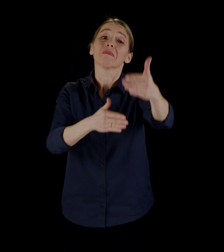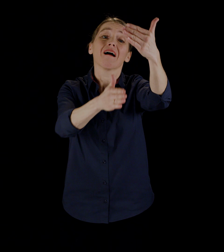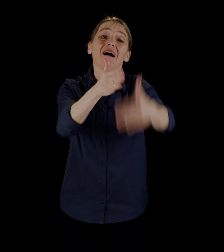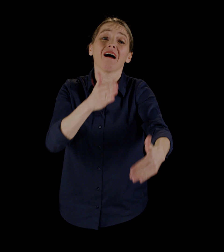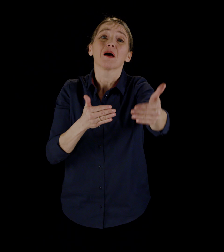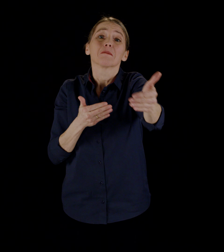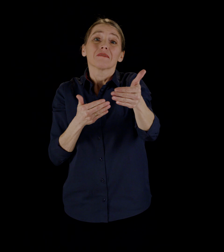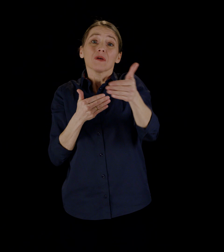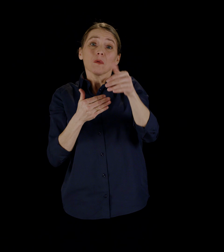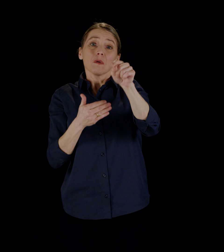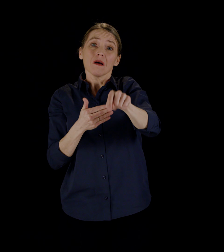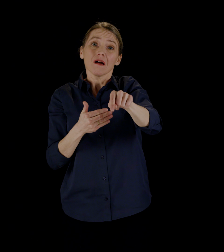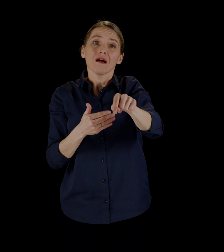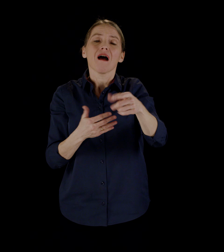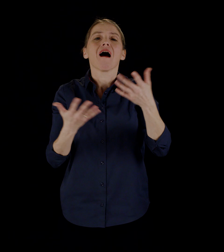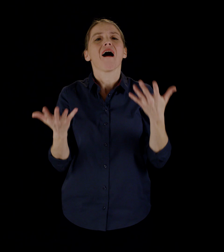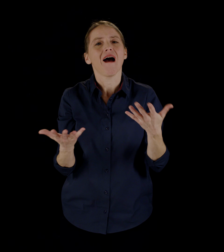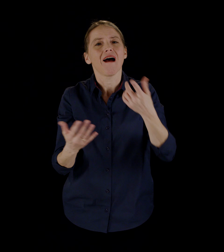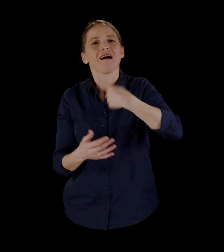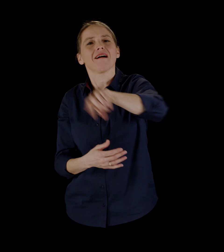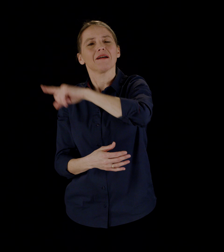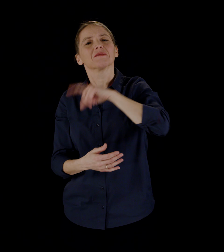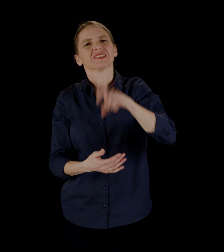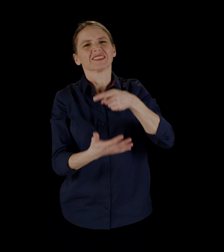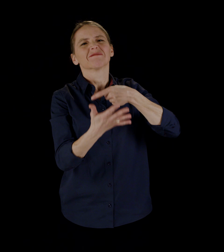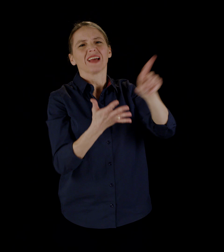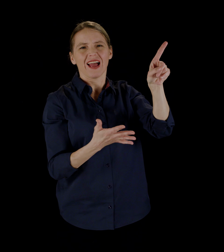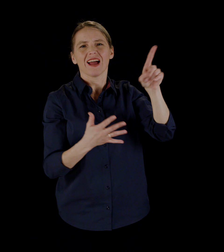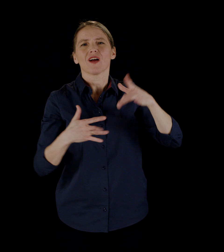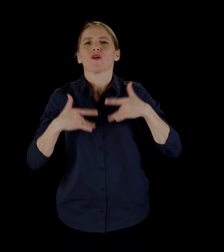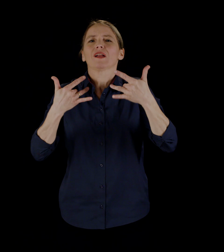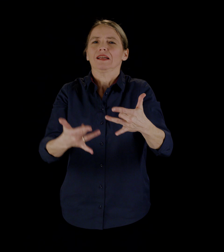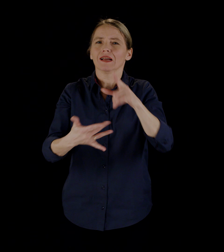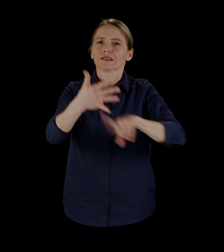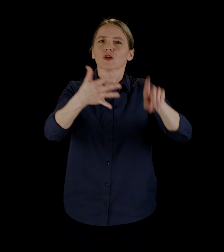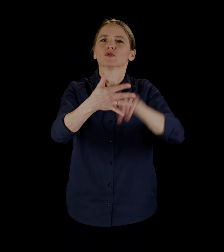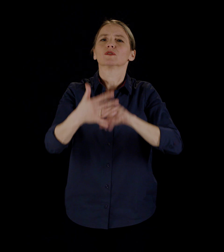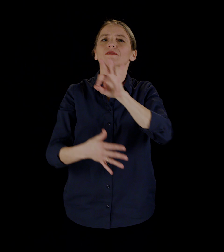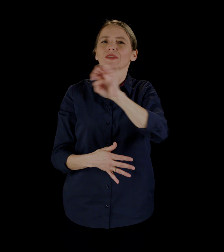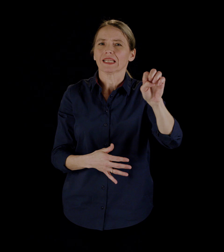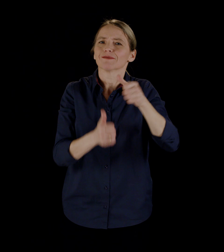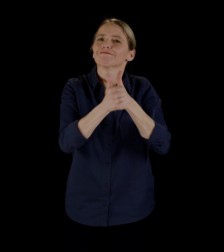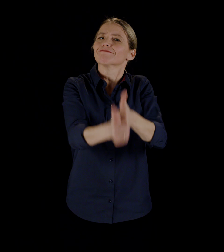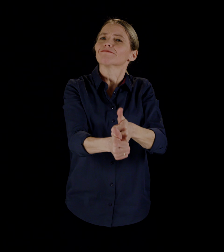A customer can also cancel their contract if the Code ISP fails to provide the contract